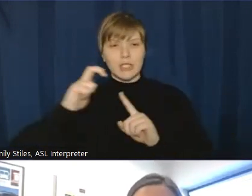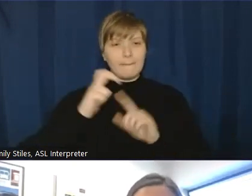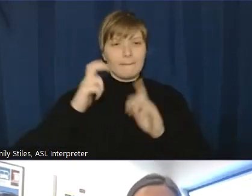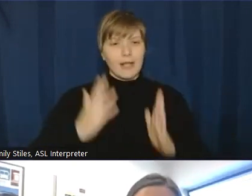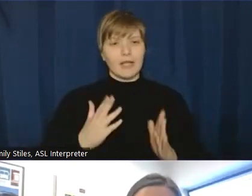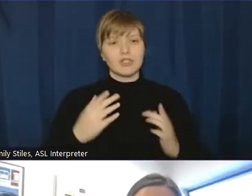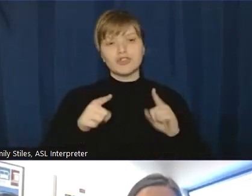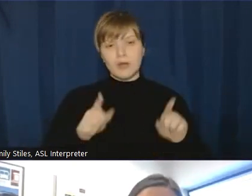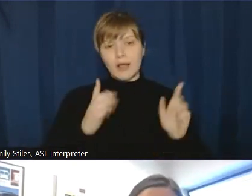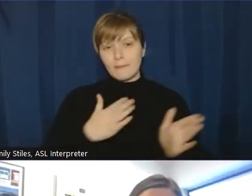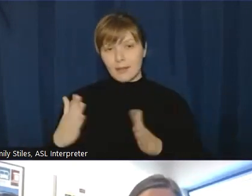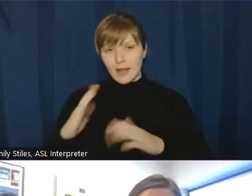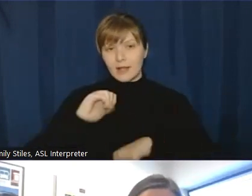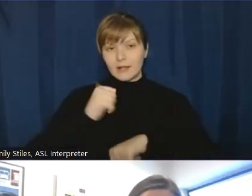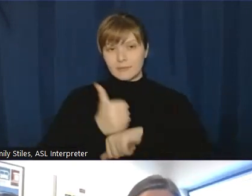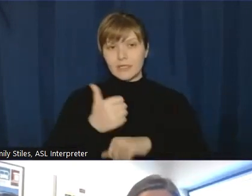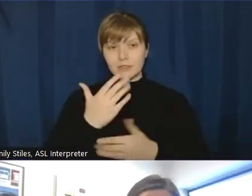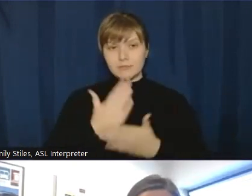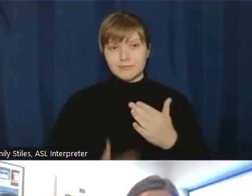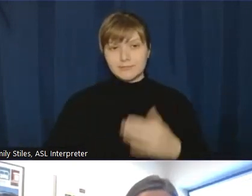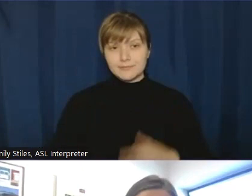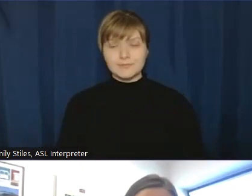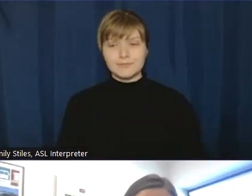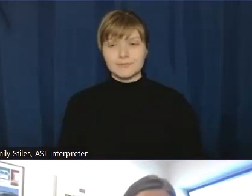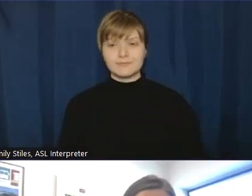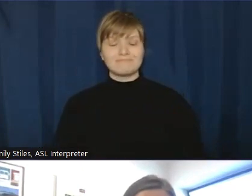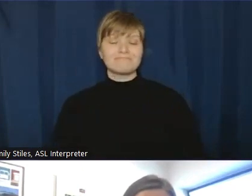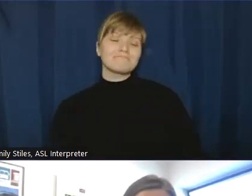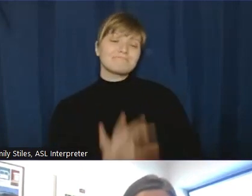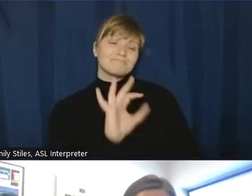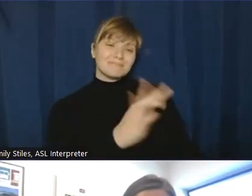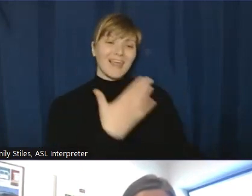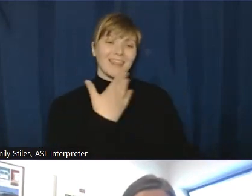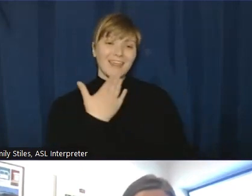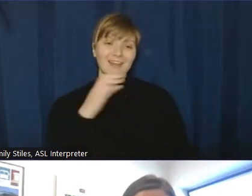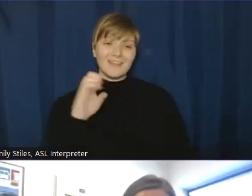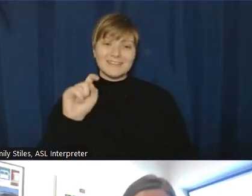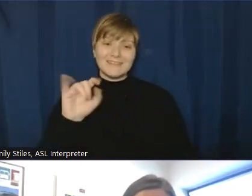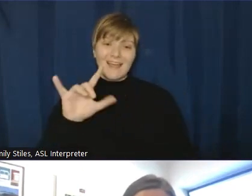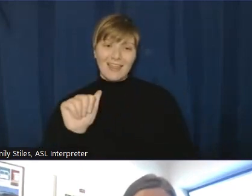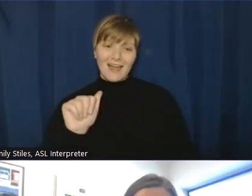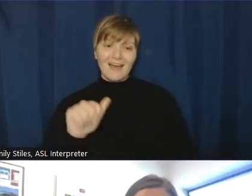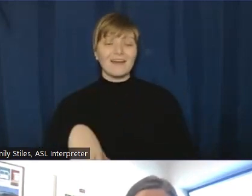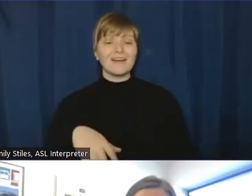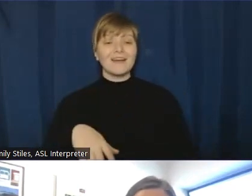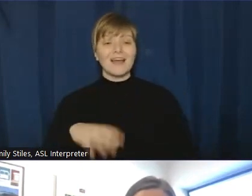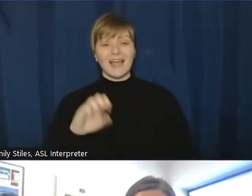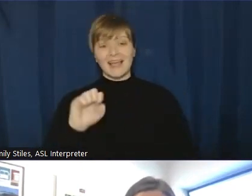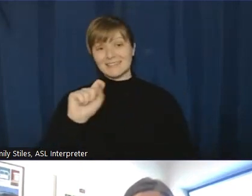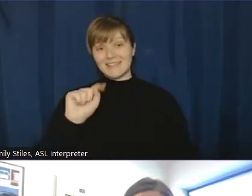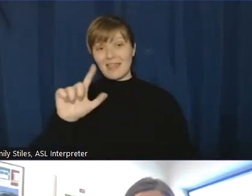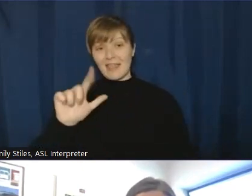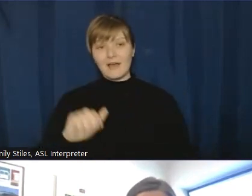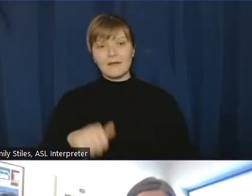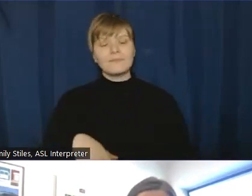Thanks, Estella. And Doreen, could you tell us, how did you work to